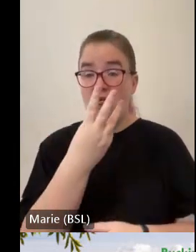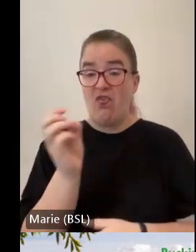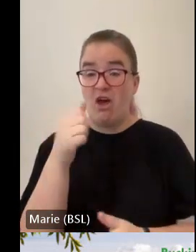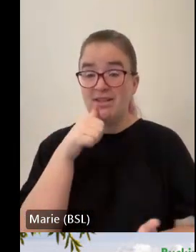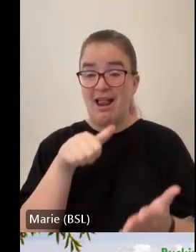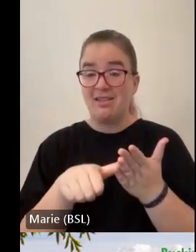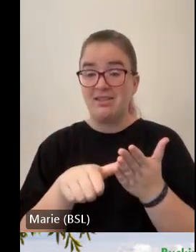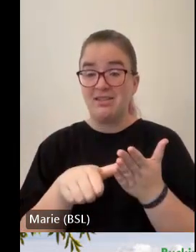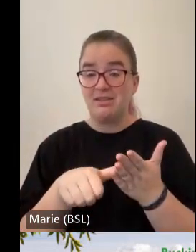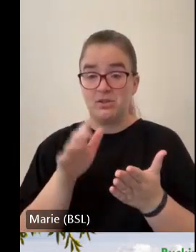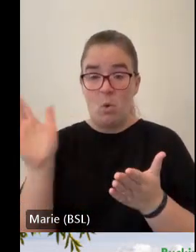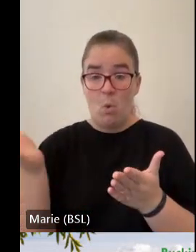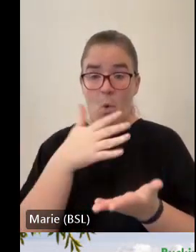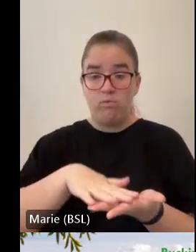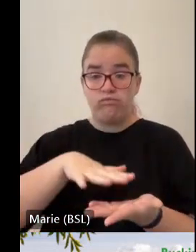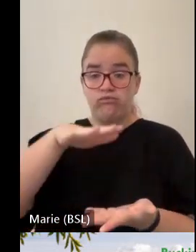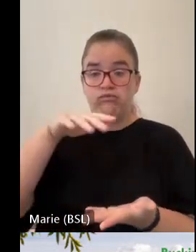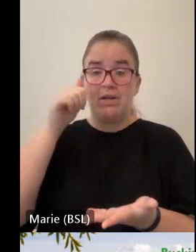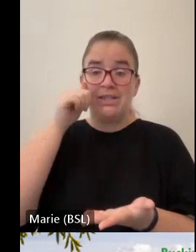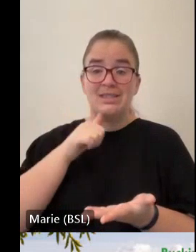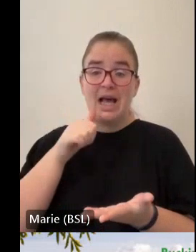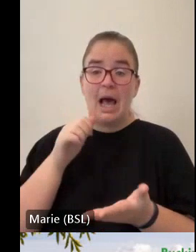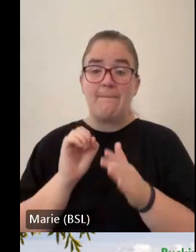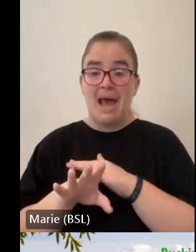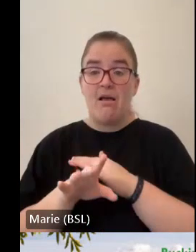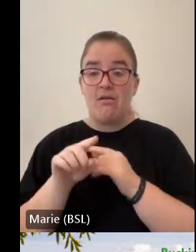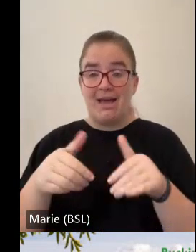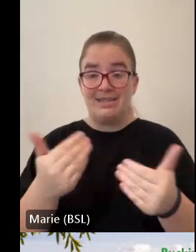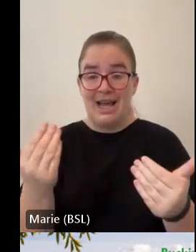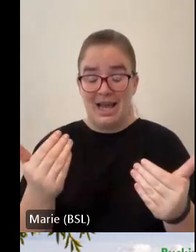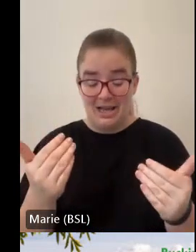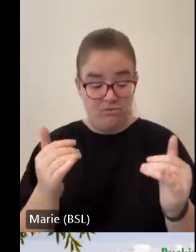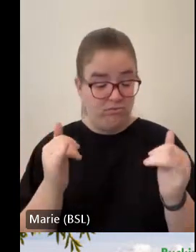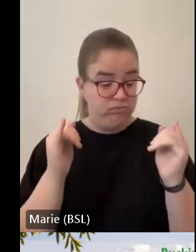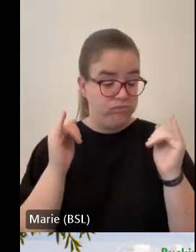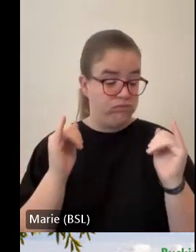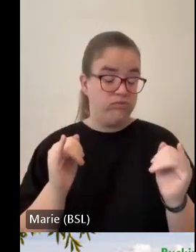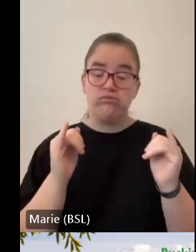letters all scam mail coming to her door on that day. Umm.